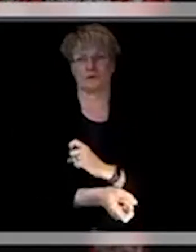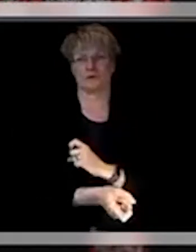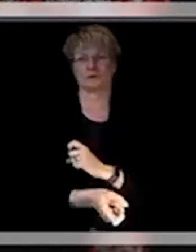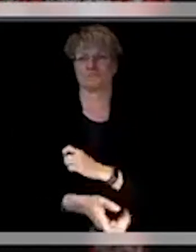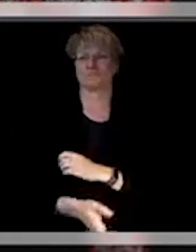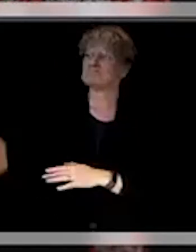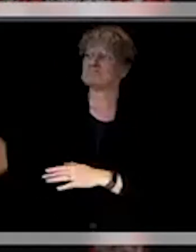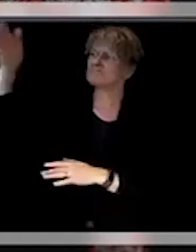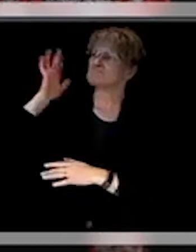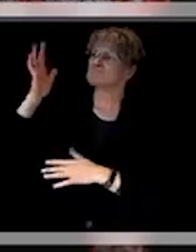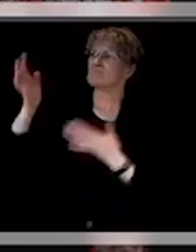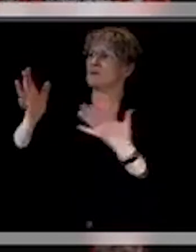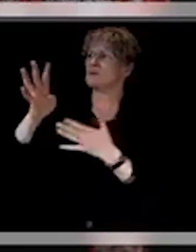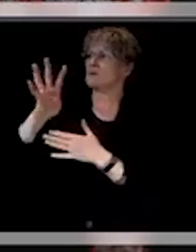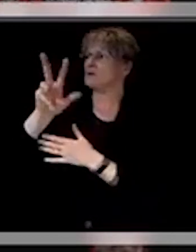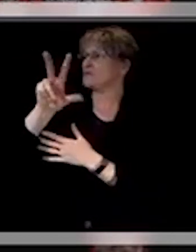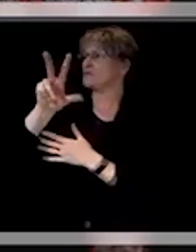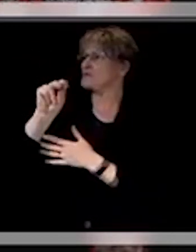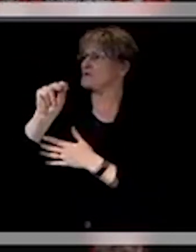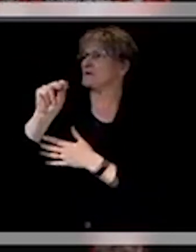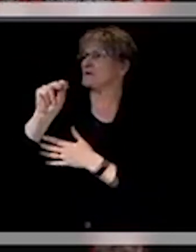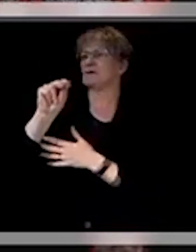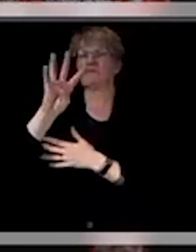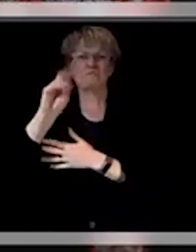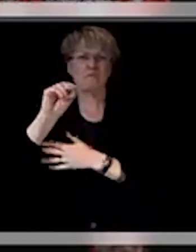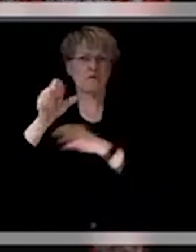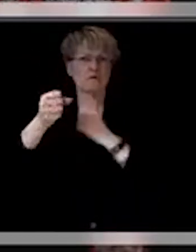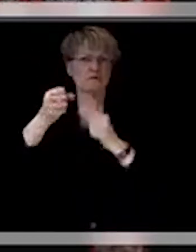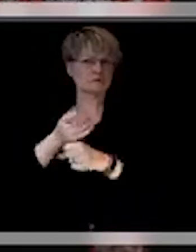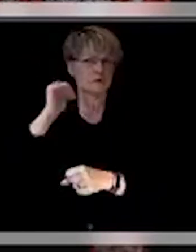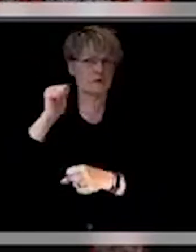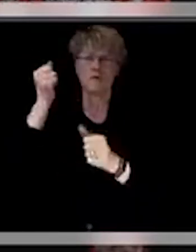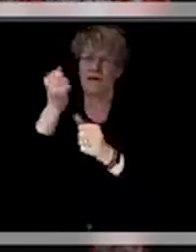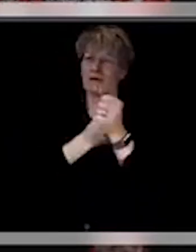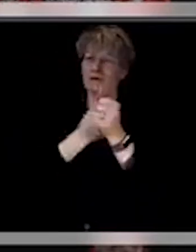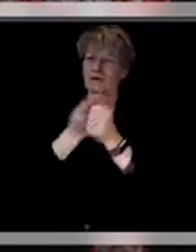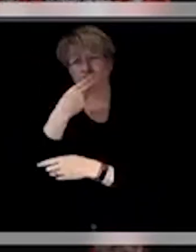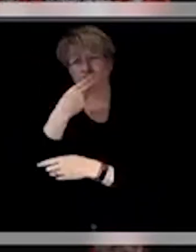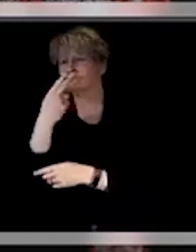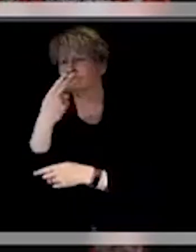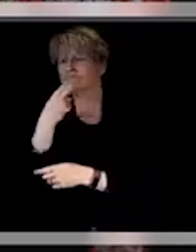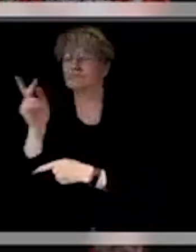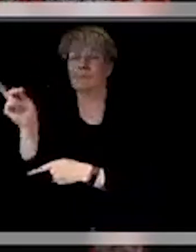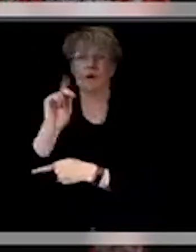40 years ago, people smoked everywhere. They smoked inside, they smoked outside and, generally